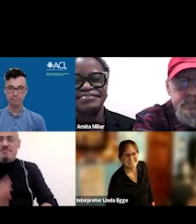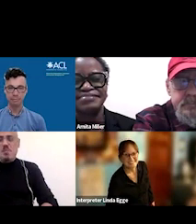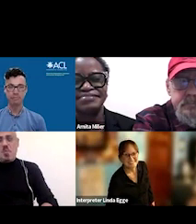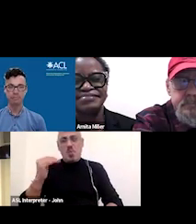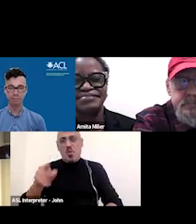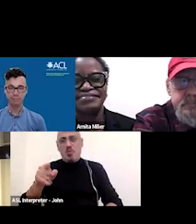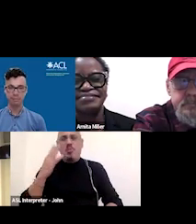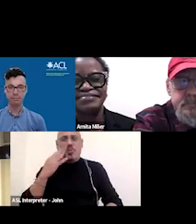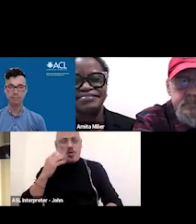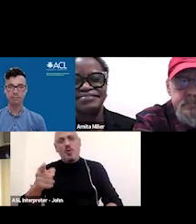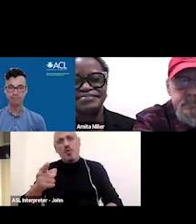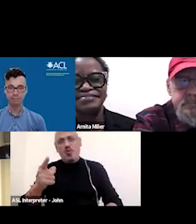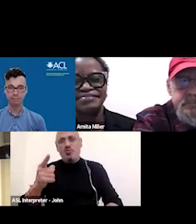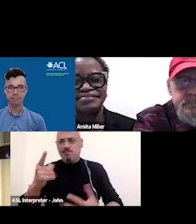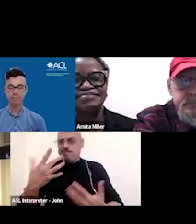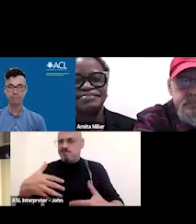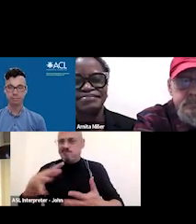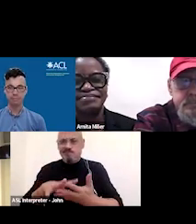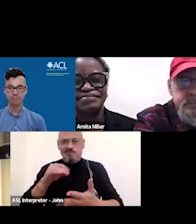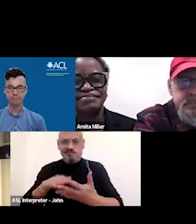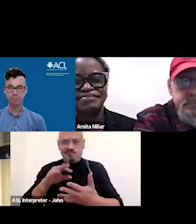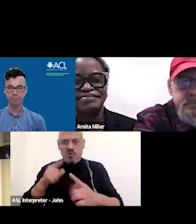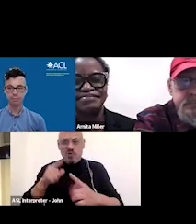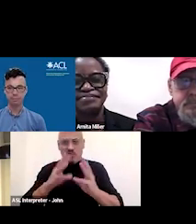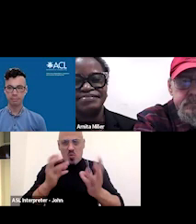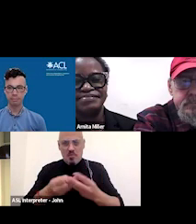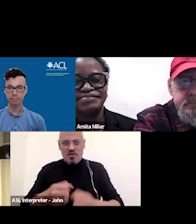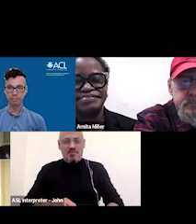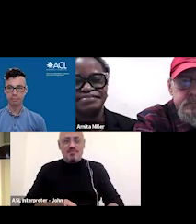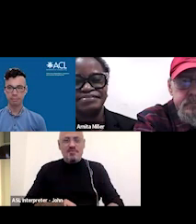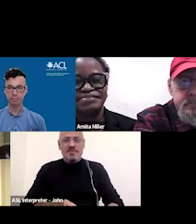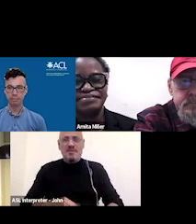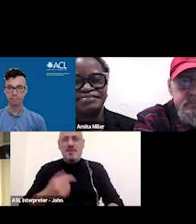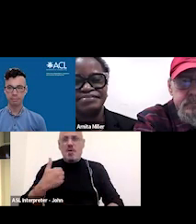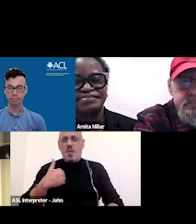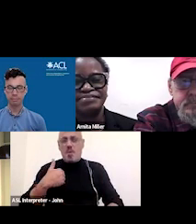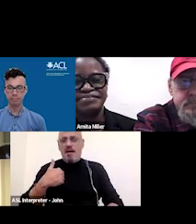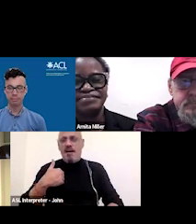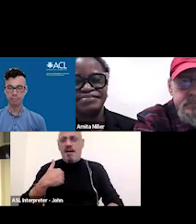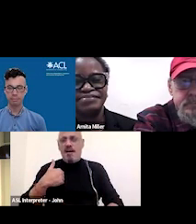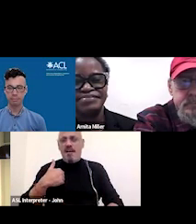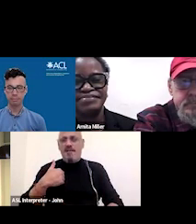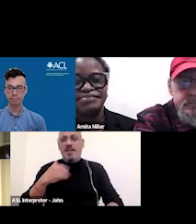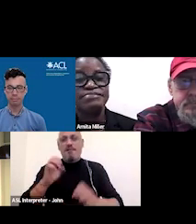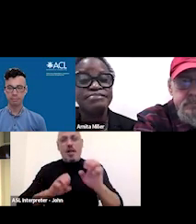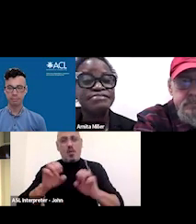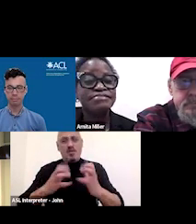we know that you've gained a lot from this webinar. We have a short evaluation we'd love for you to complete.